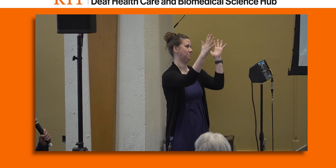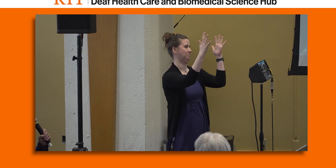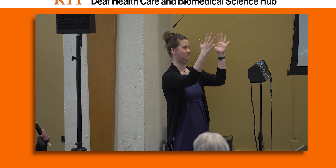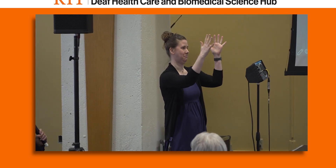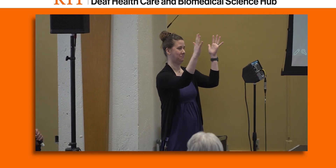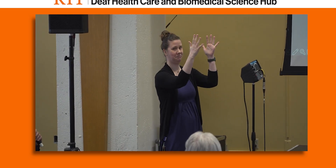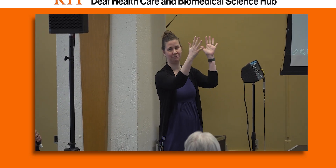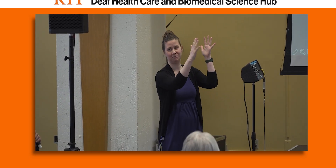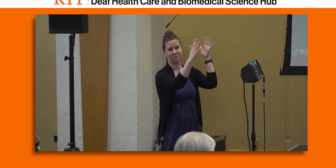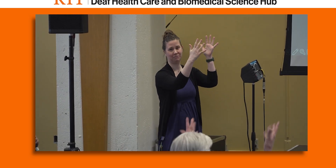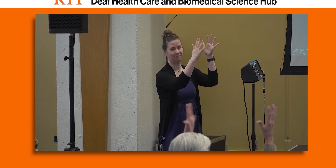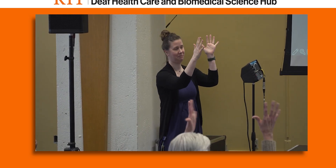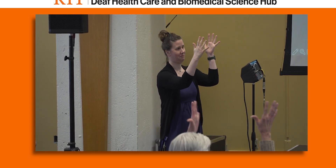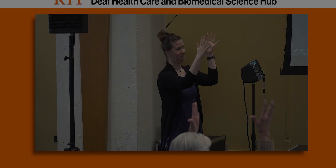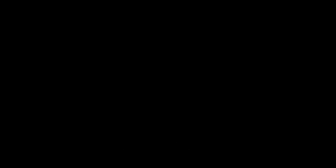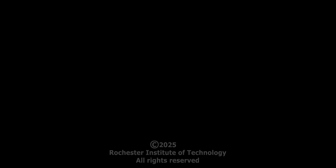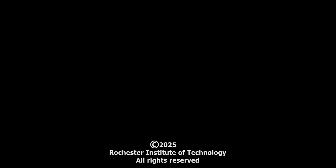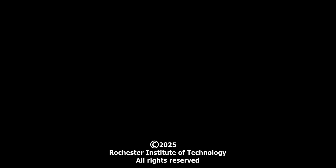We want to give you a big round of applause...